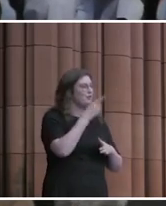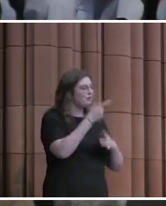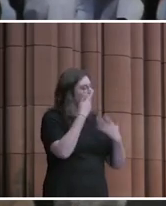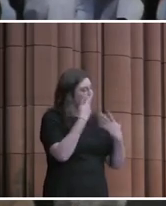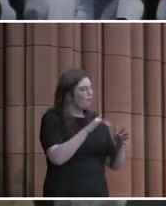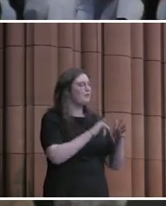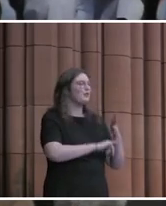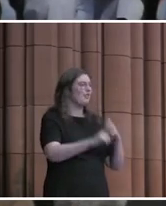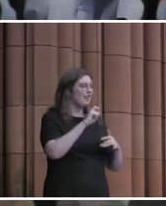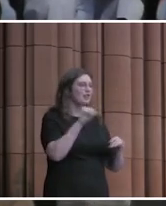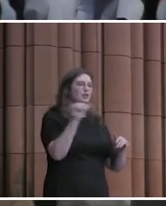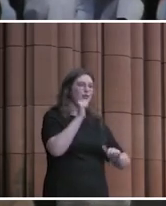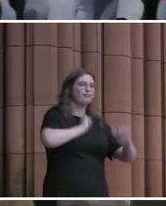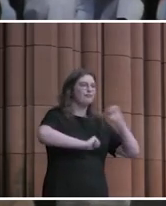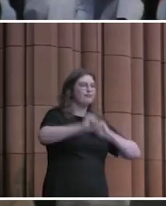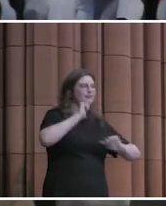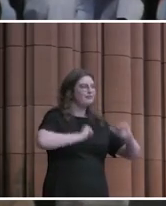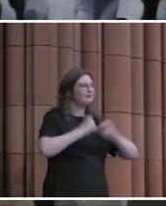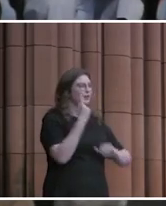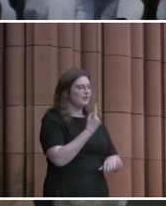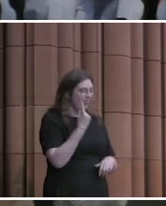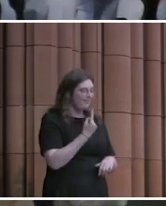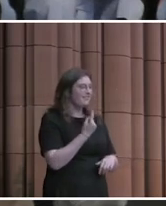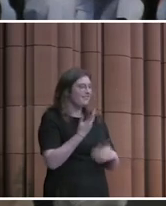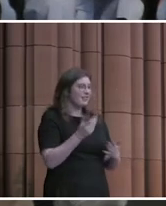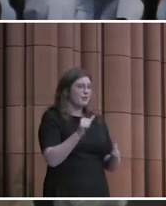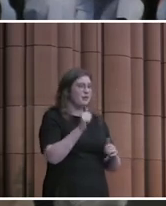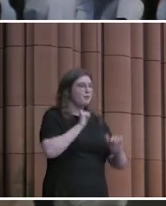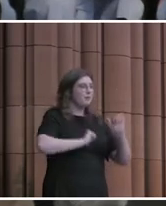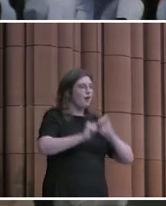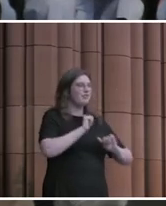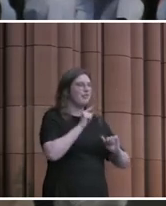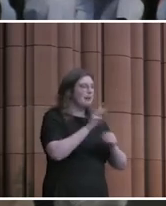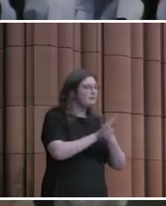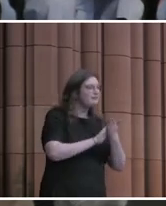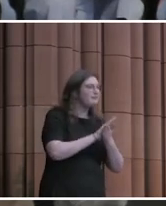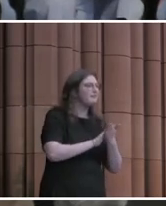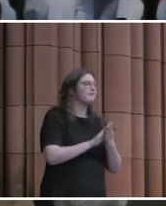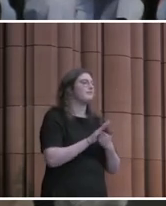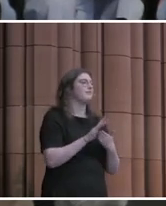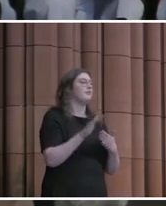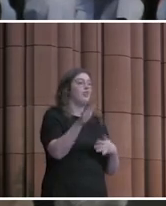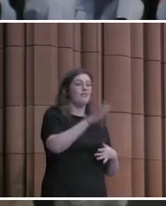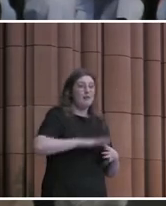and be proud of that. We're proud of what that represents and to the family members when we talk about Strathclyde